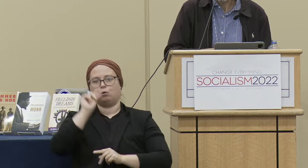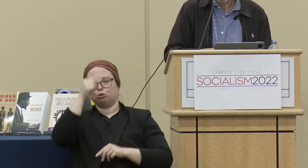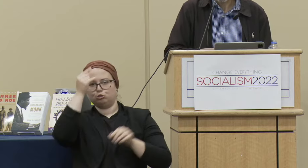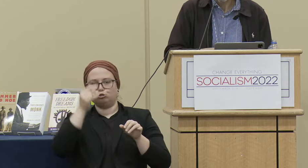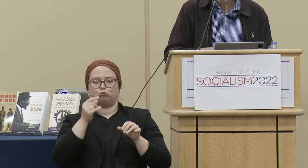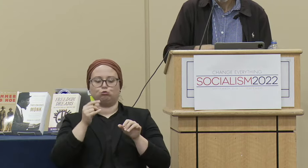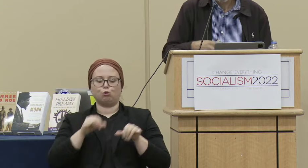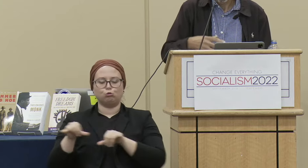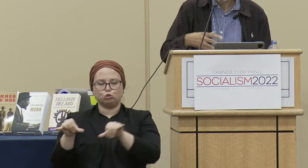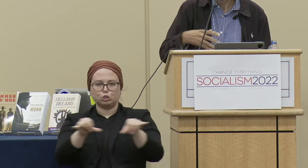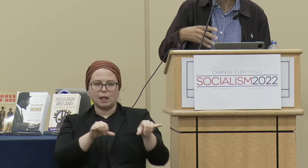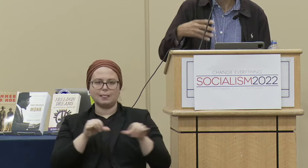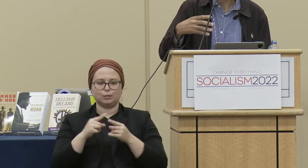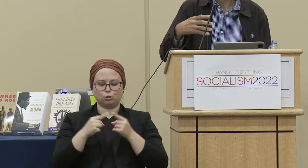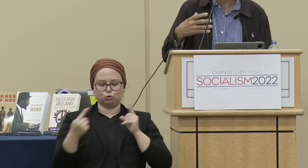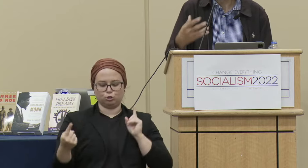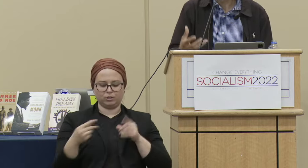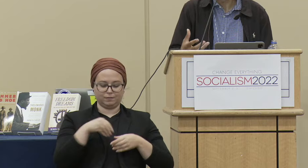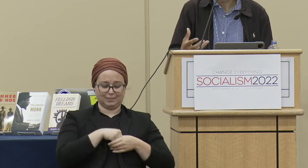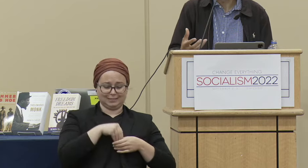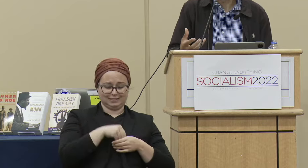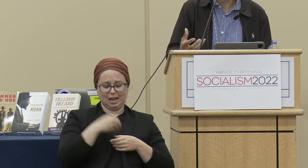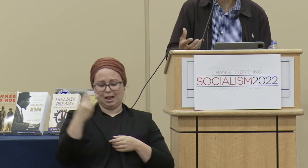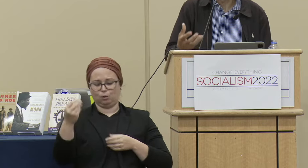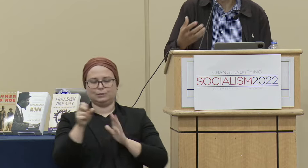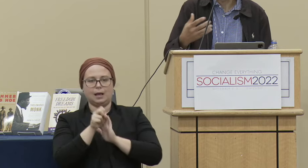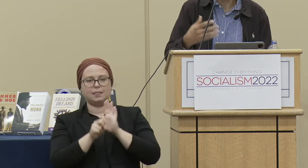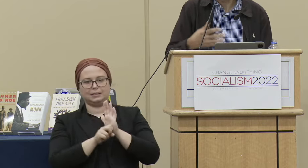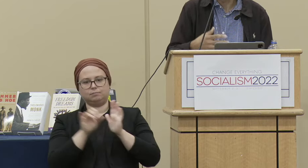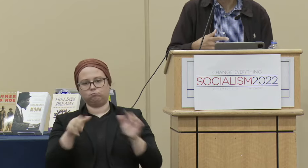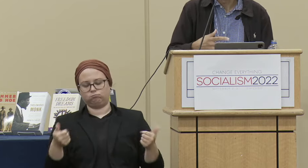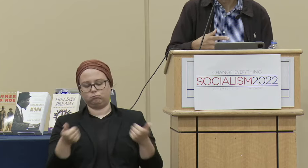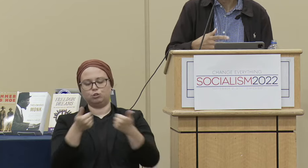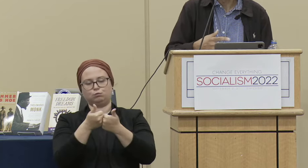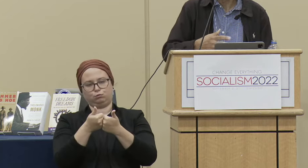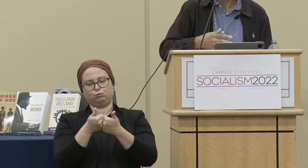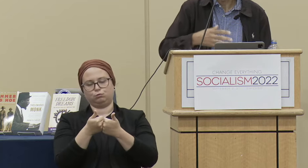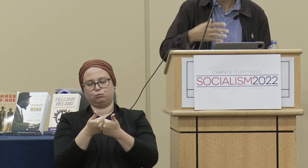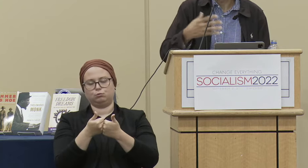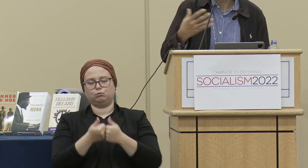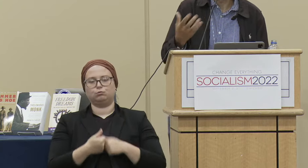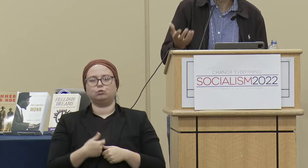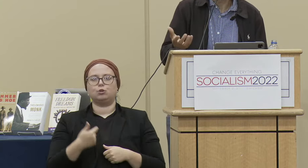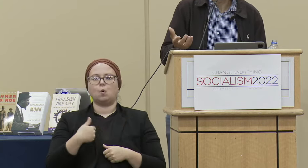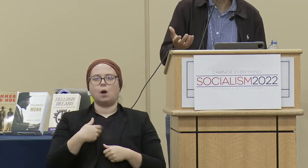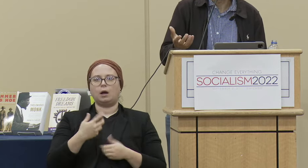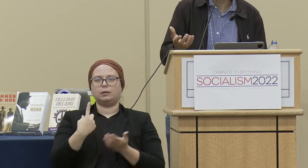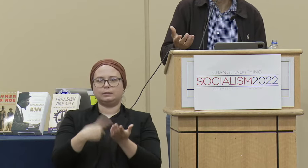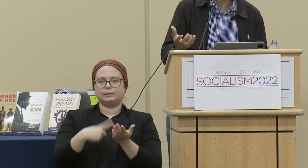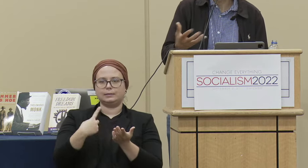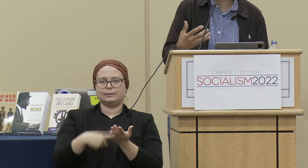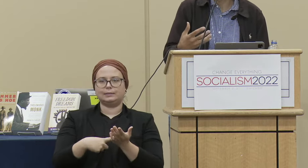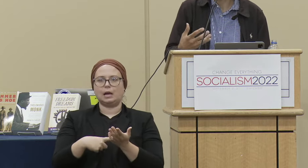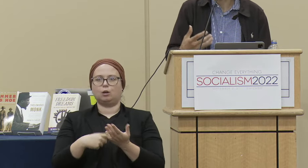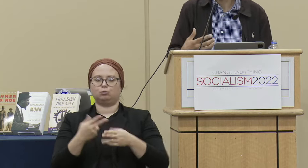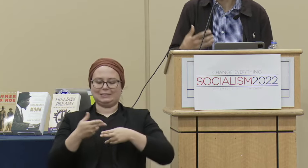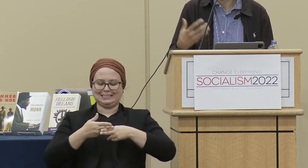socialist alternatives as a go , you know, both within and outside the state, is one of the challenges. So, we're going